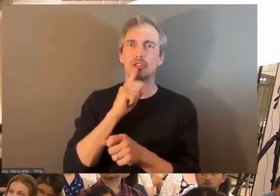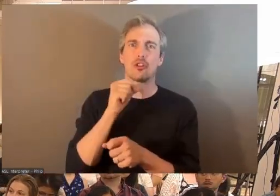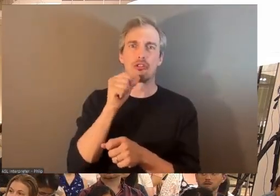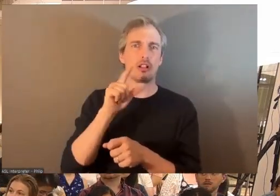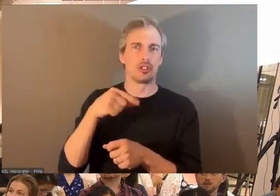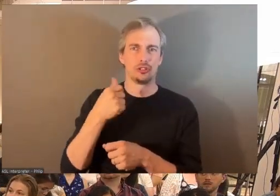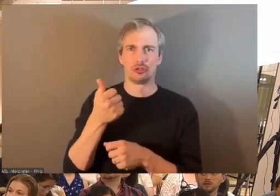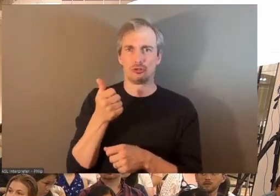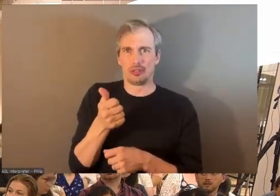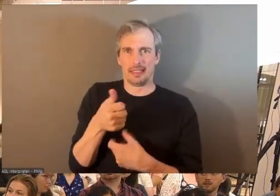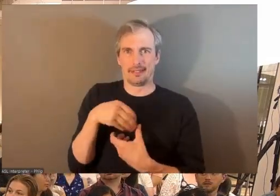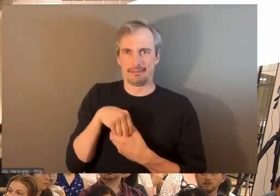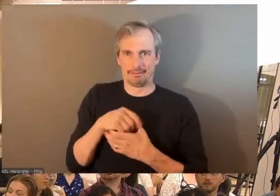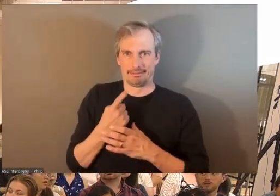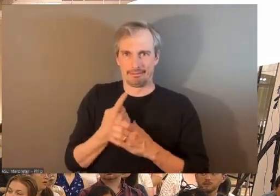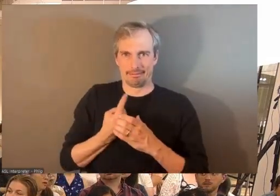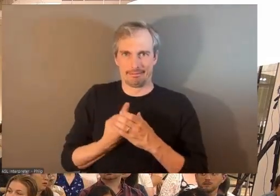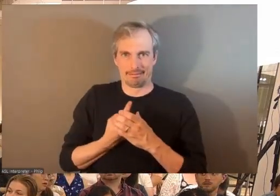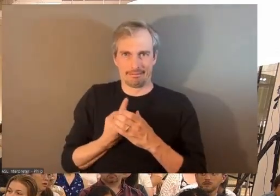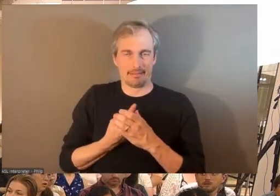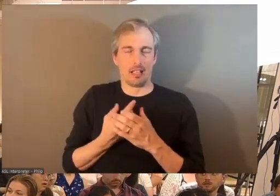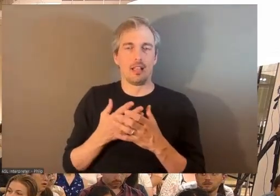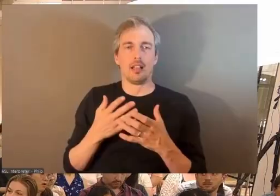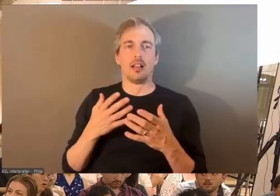really designing for a population that we usually don't have much understanding of?